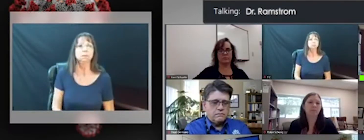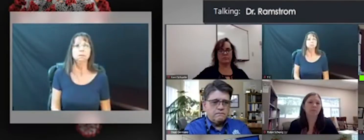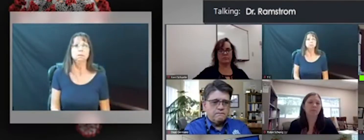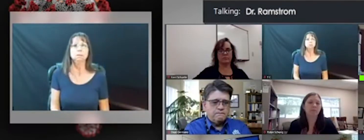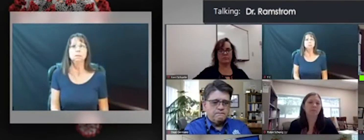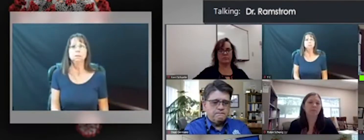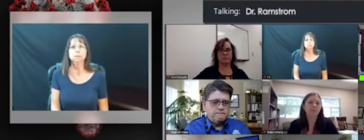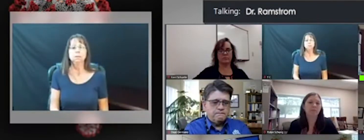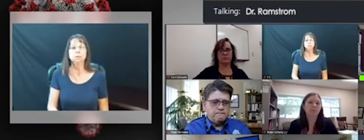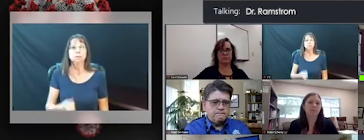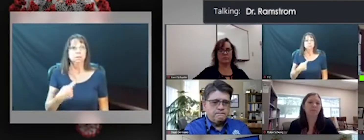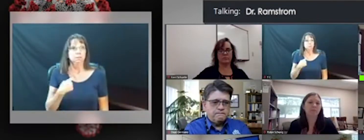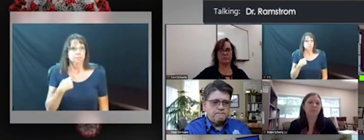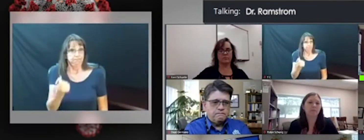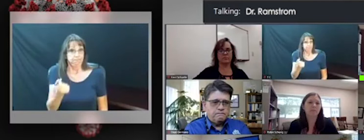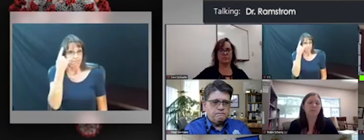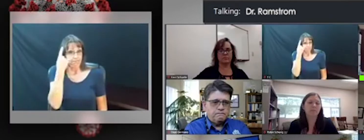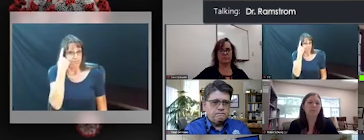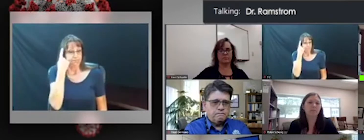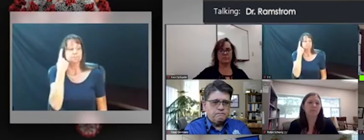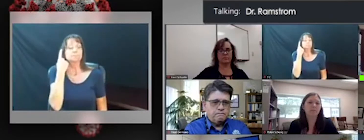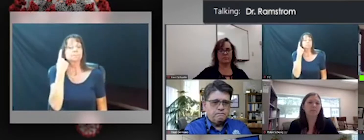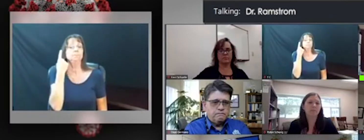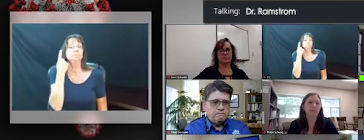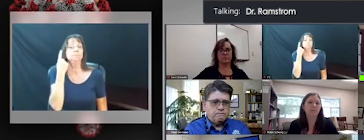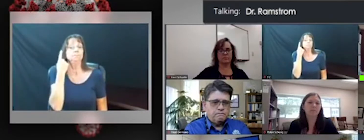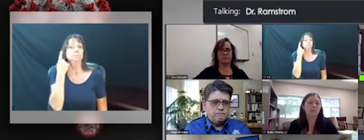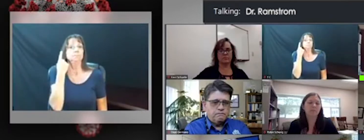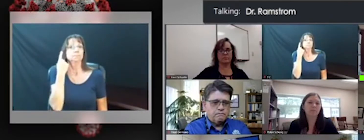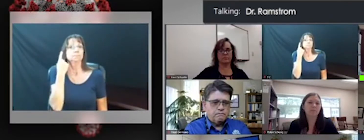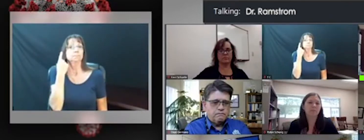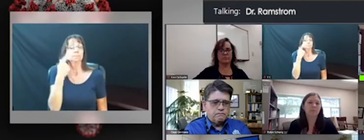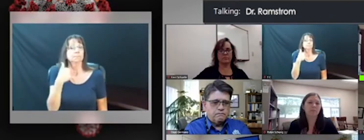My understanding is that from a call this morning that the facility